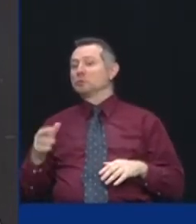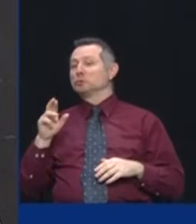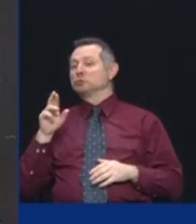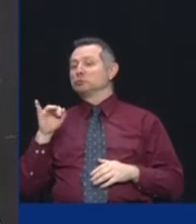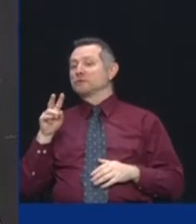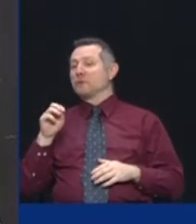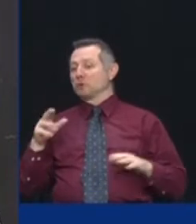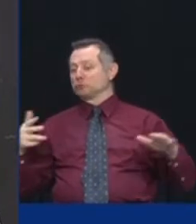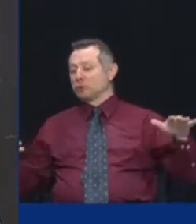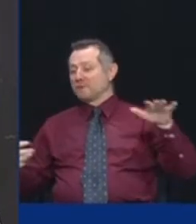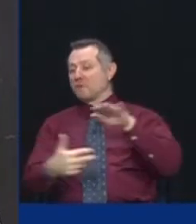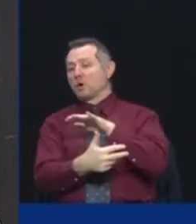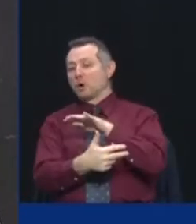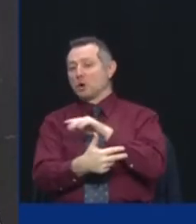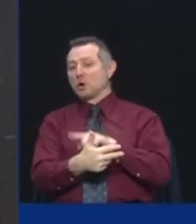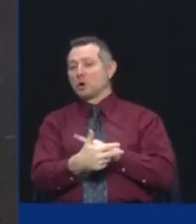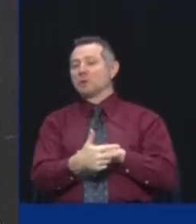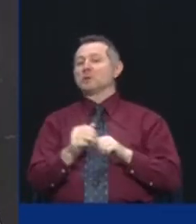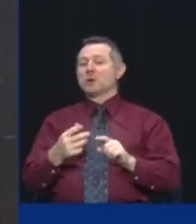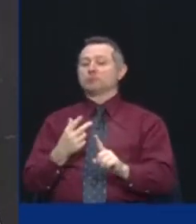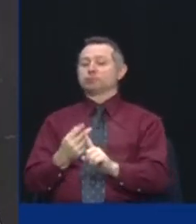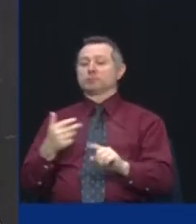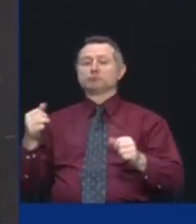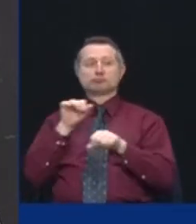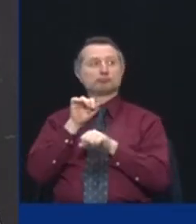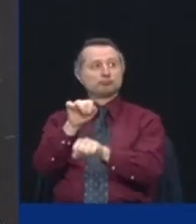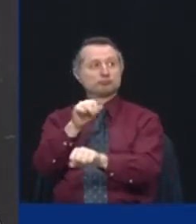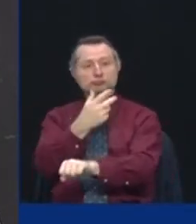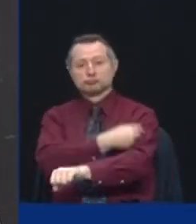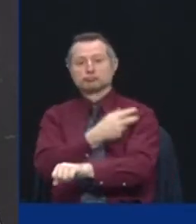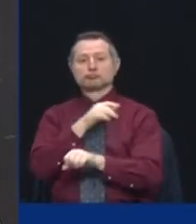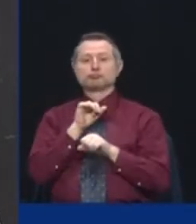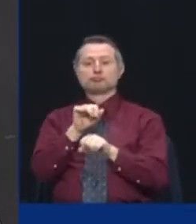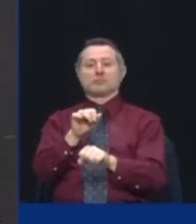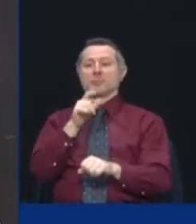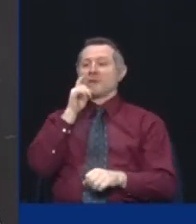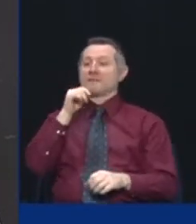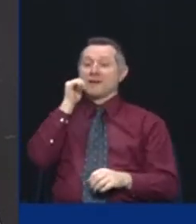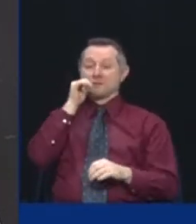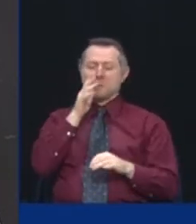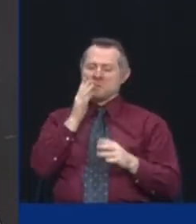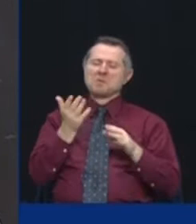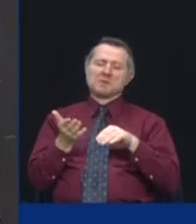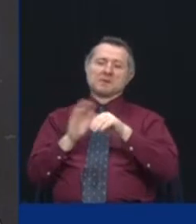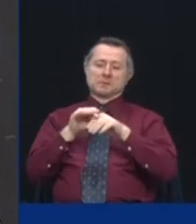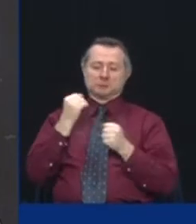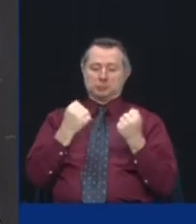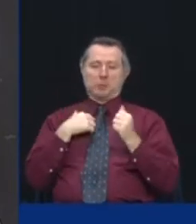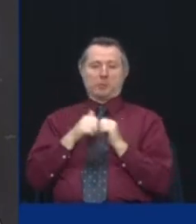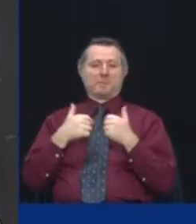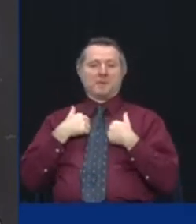WE ARE IN THE PROCESS OF OPENING A DRIVE-THROUGH LANE WHICH WILL